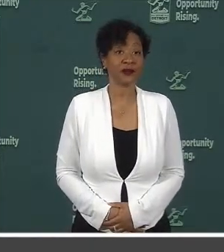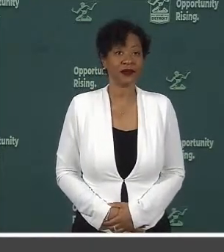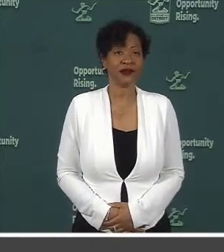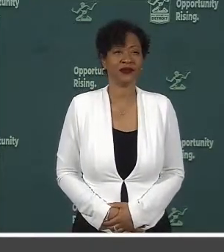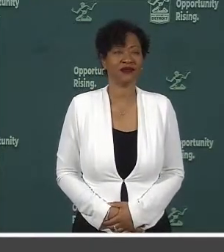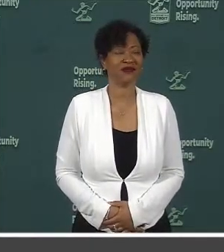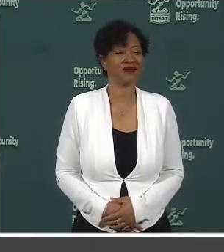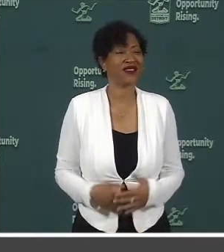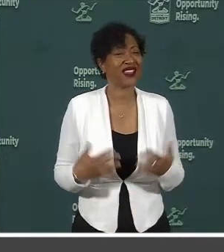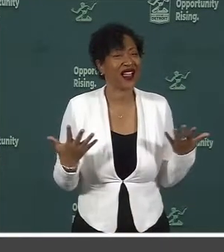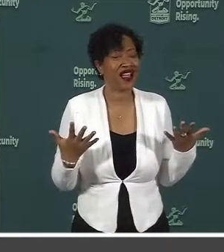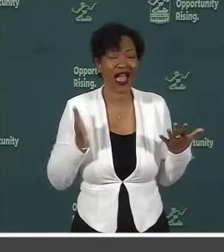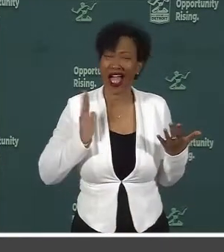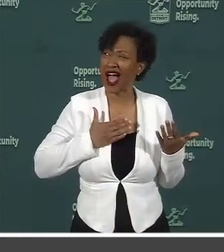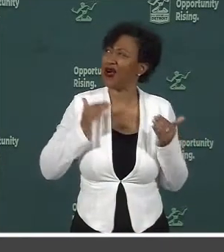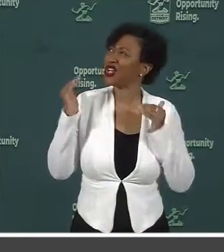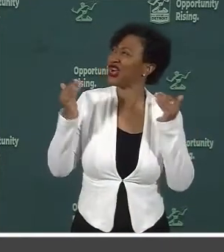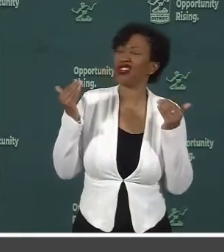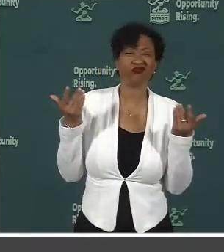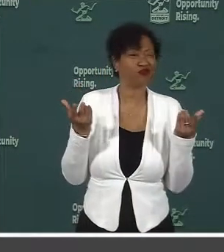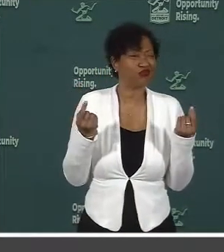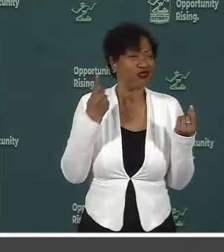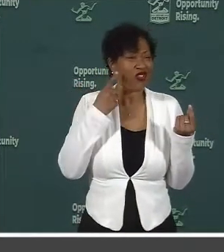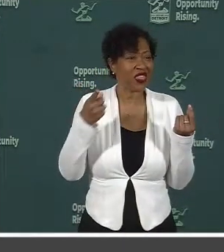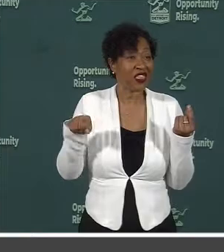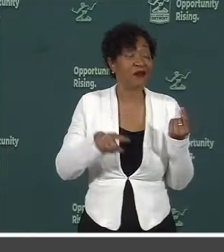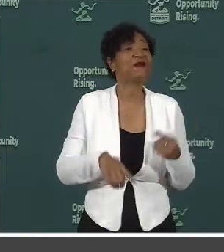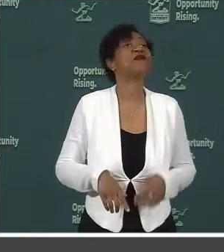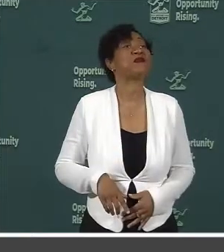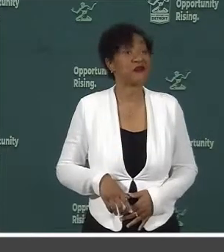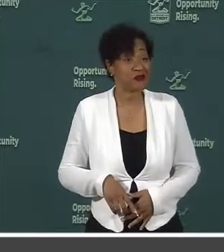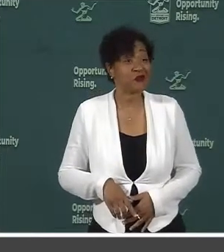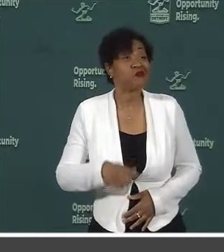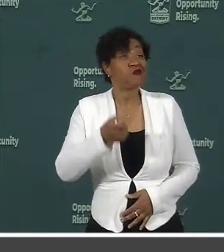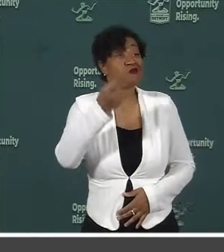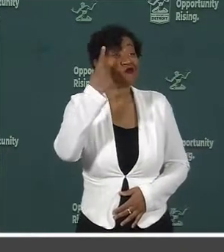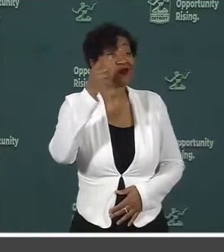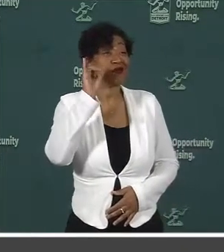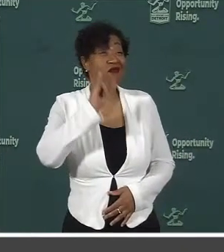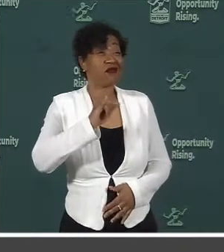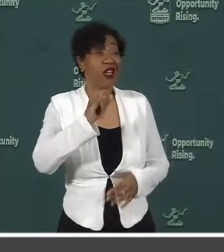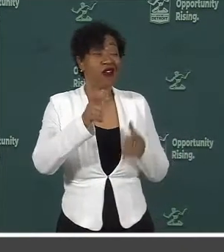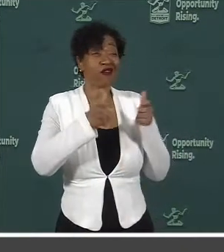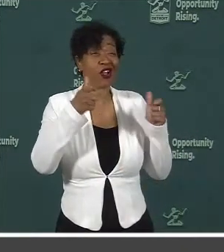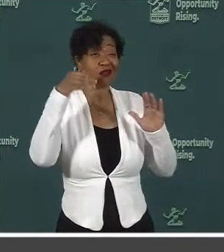WHAT >> ABOUT OUR ADULTS AS DURING THE GREAT RECESSION WE HAVE THE HIGHEST UNEMPLOYMENT RATE IN AMERICA WE HAVE 30